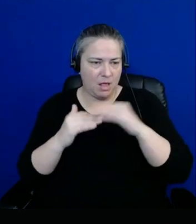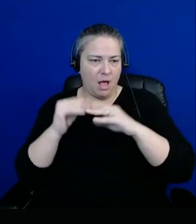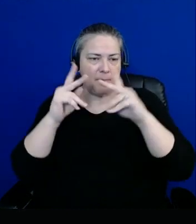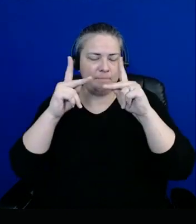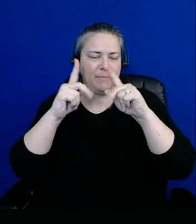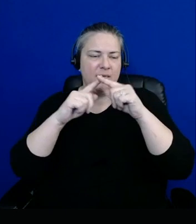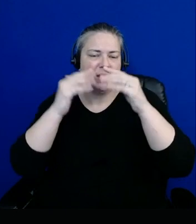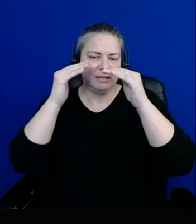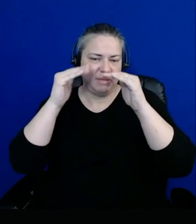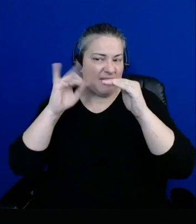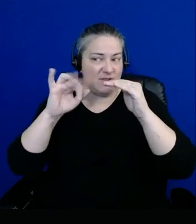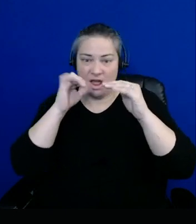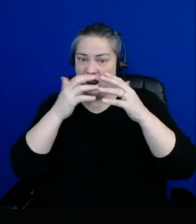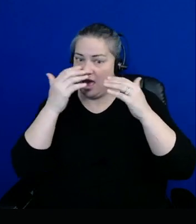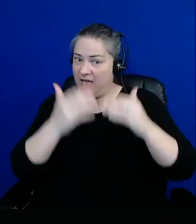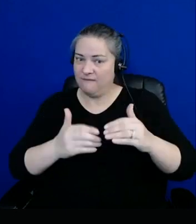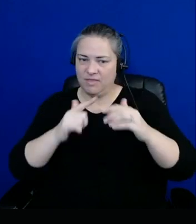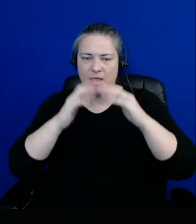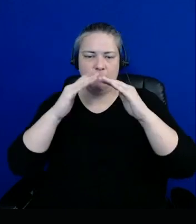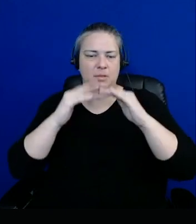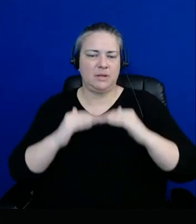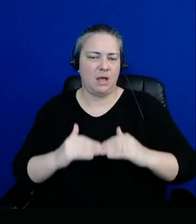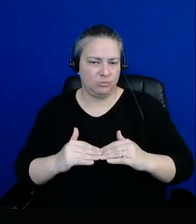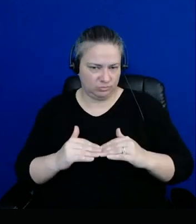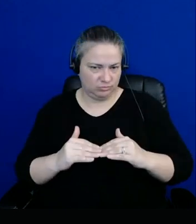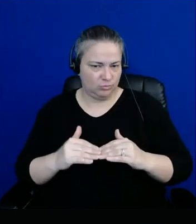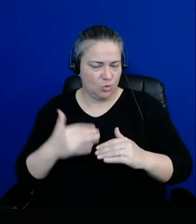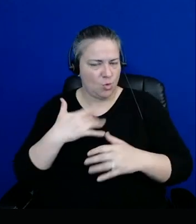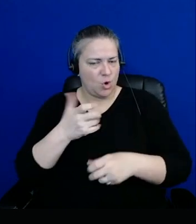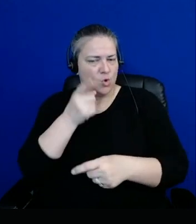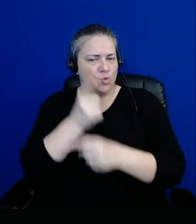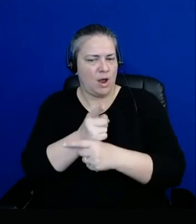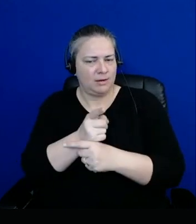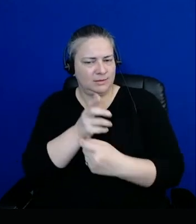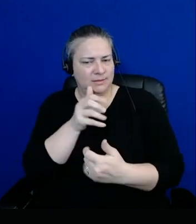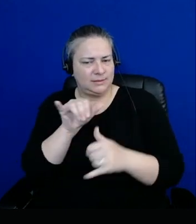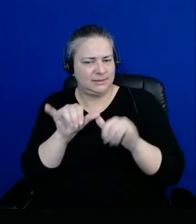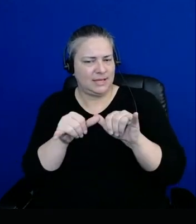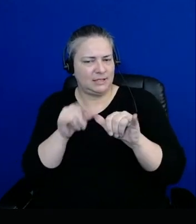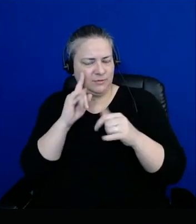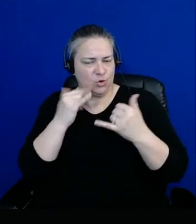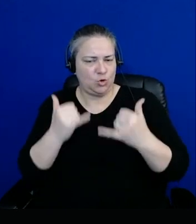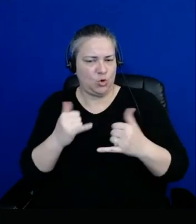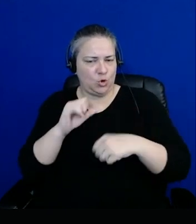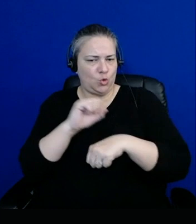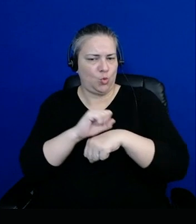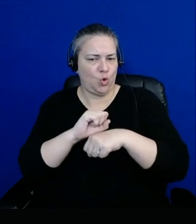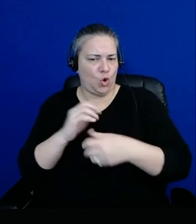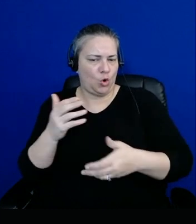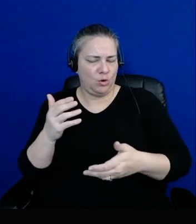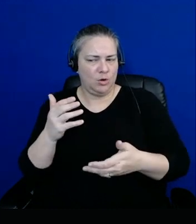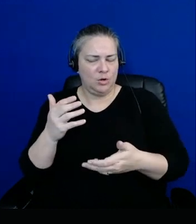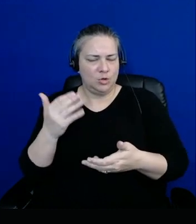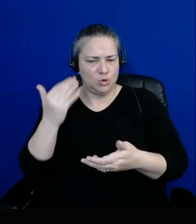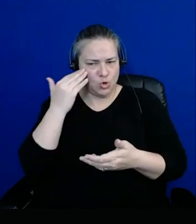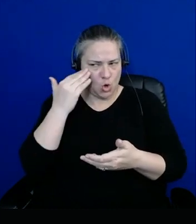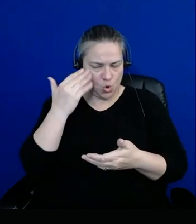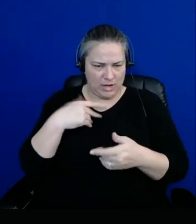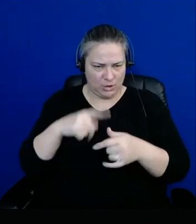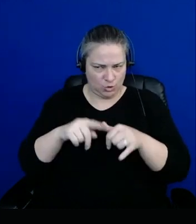We want our VMs right size for our current work workload, and monitoring that tells us when we need to adjust